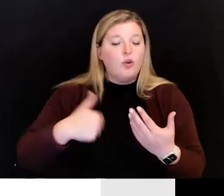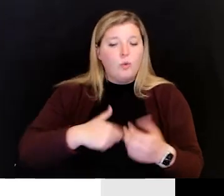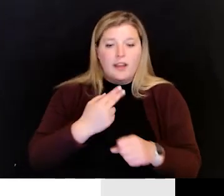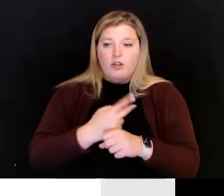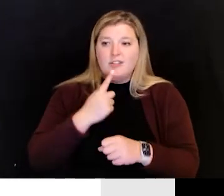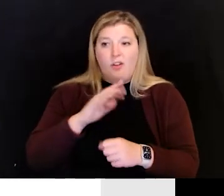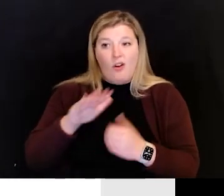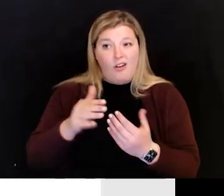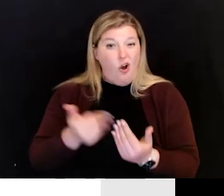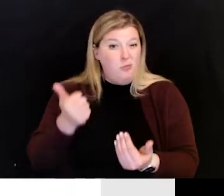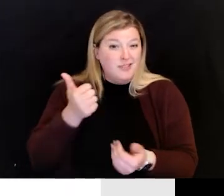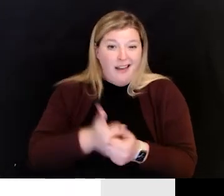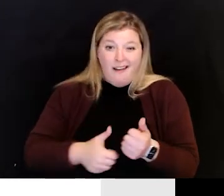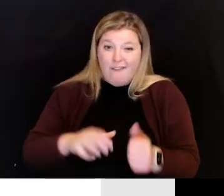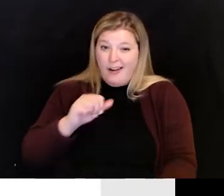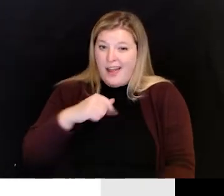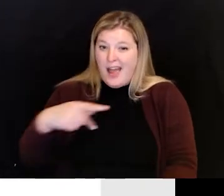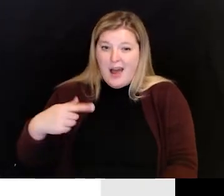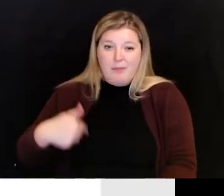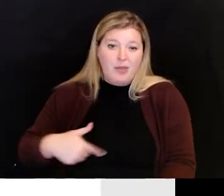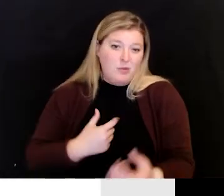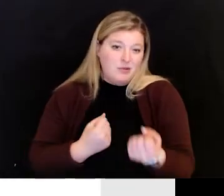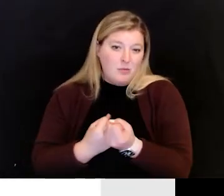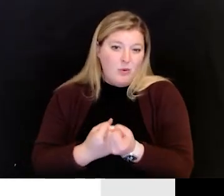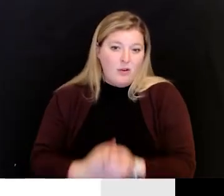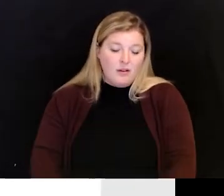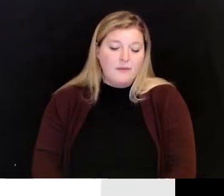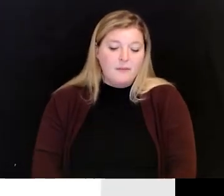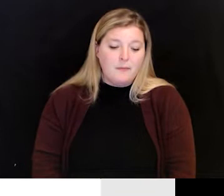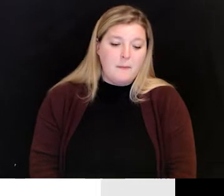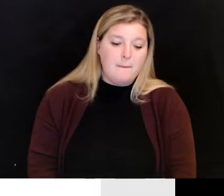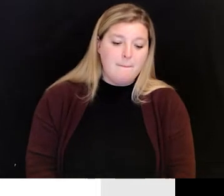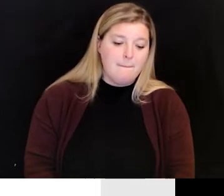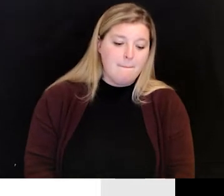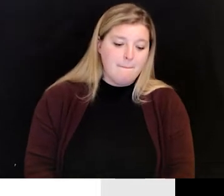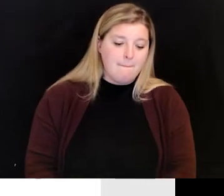that our team was supporting. One of the other things we had to work